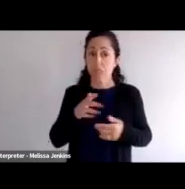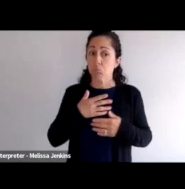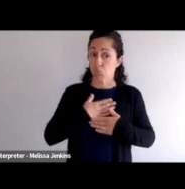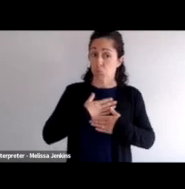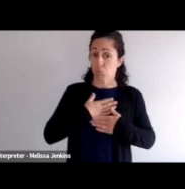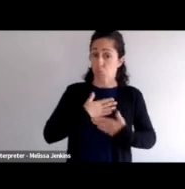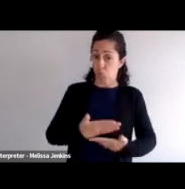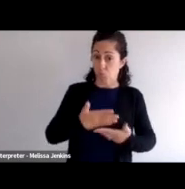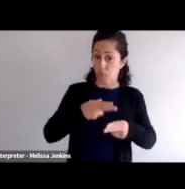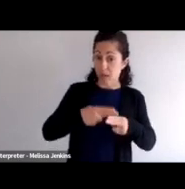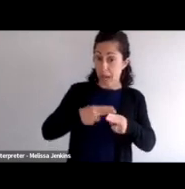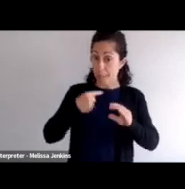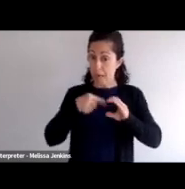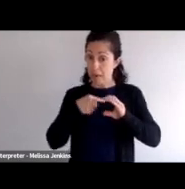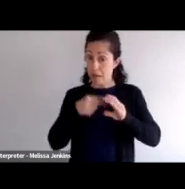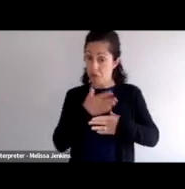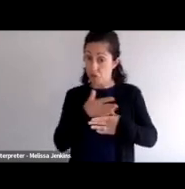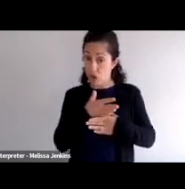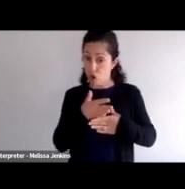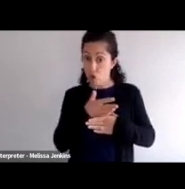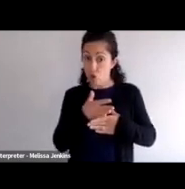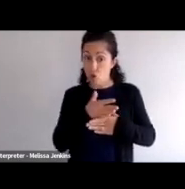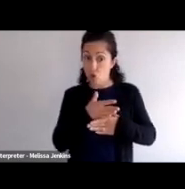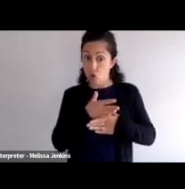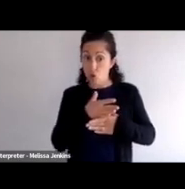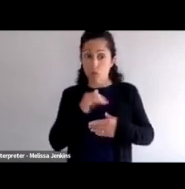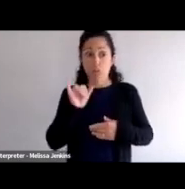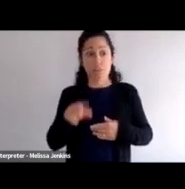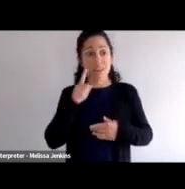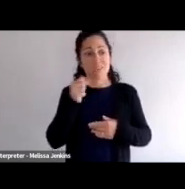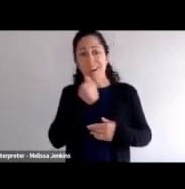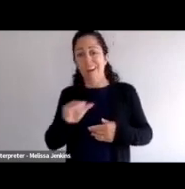information. It's just name and email with any of the patient advocacy groups that are partnering